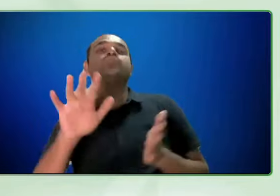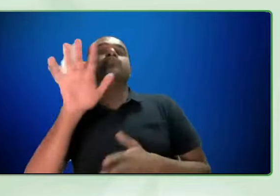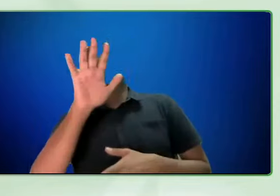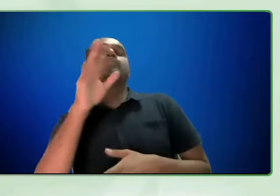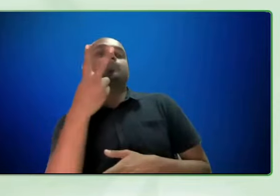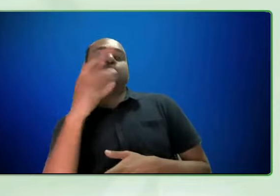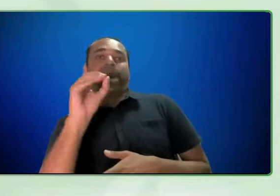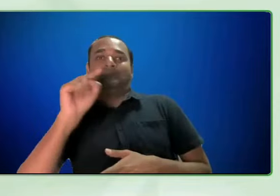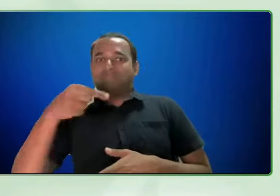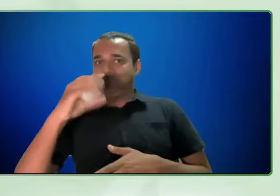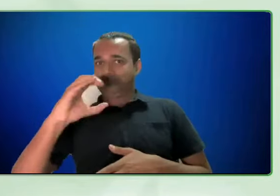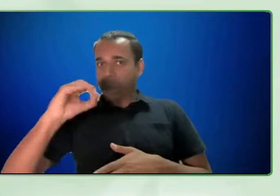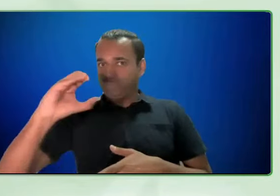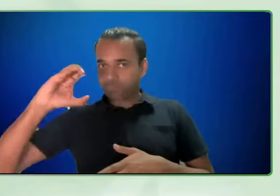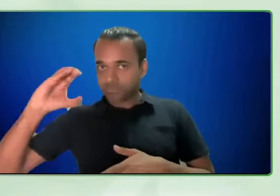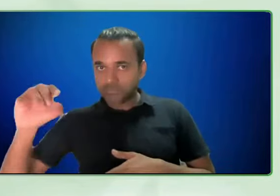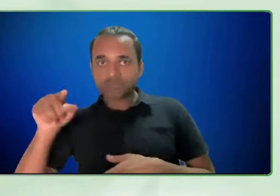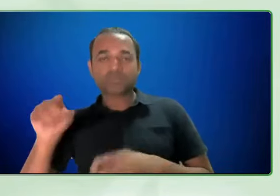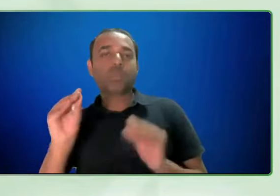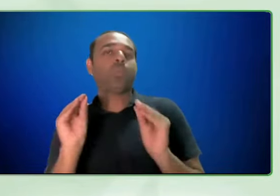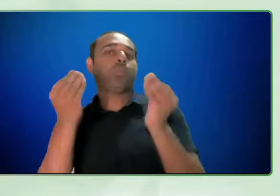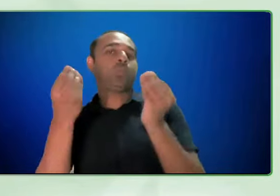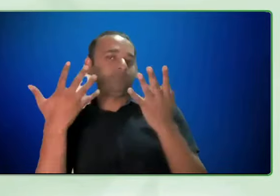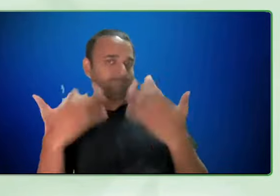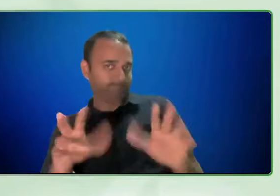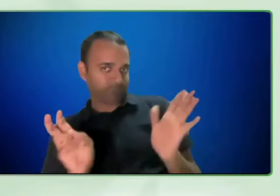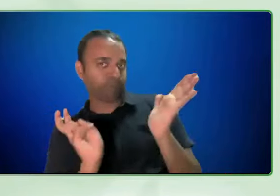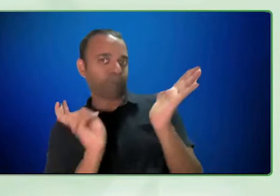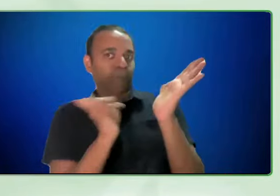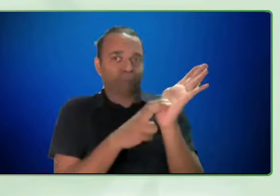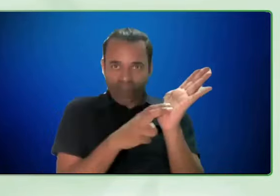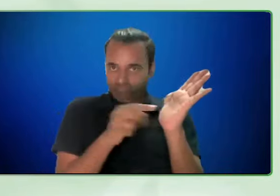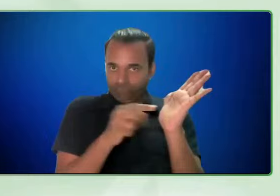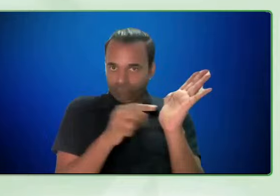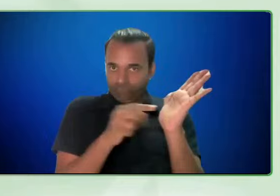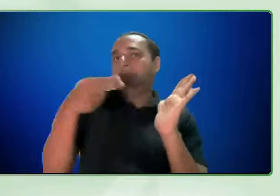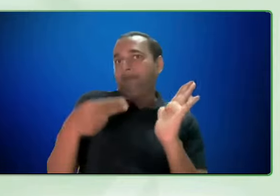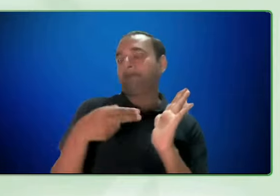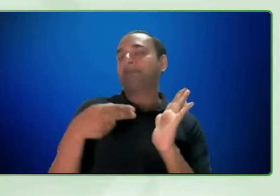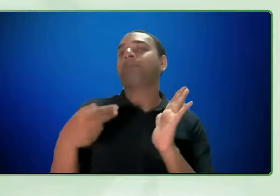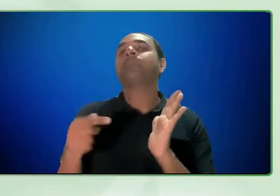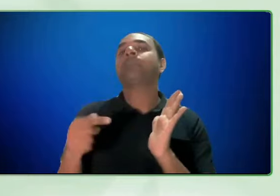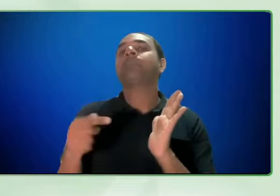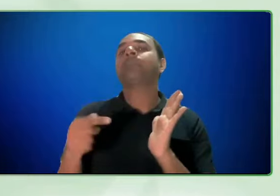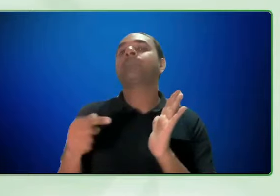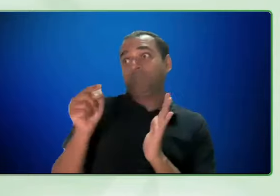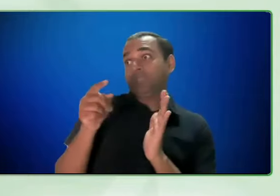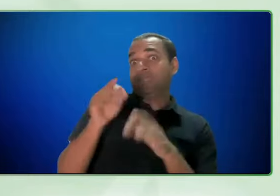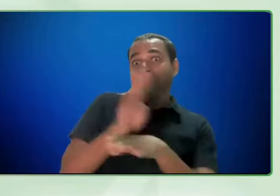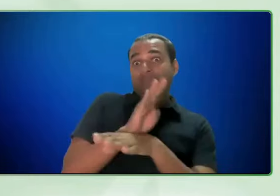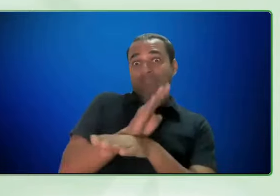stakeholders in this space. The grassroots Academy, youthful disabilities are the